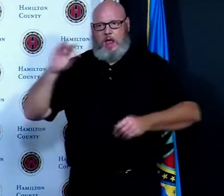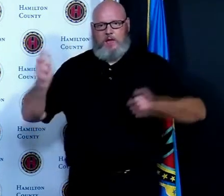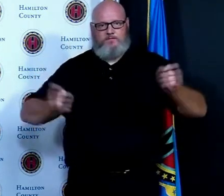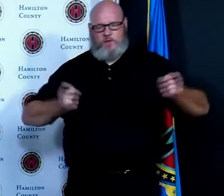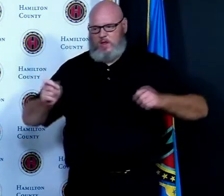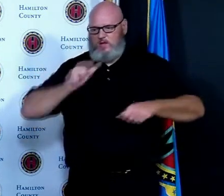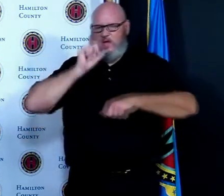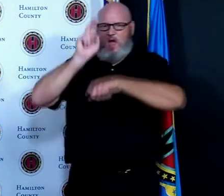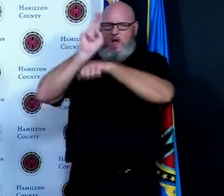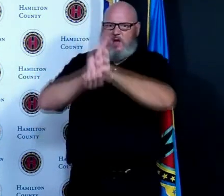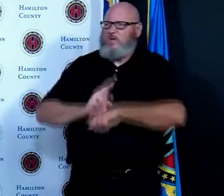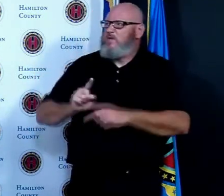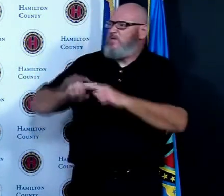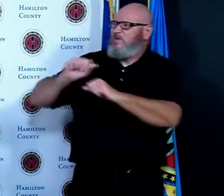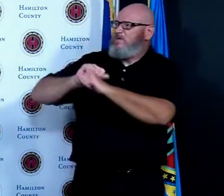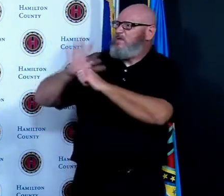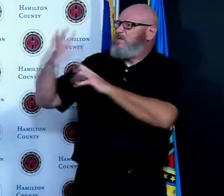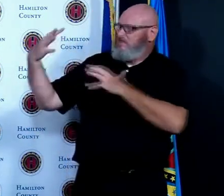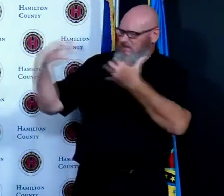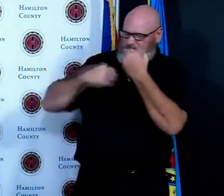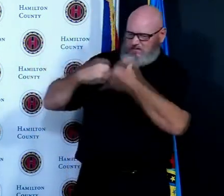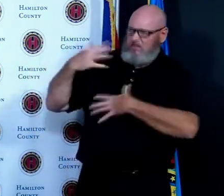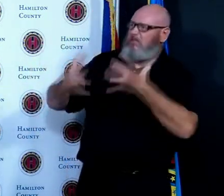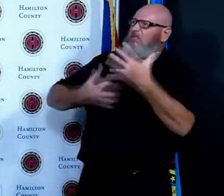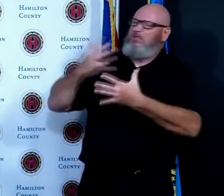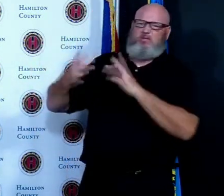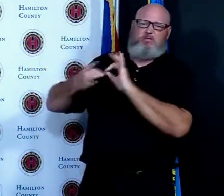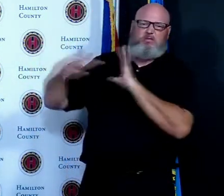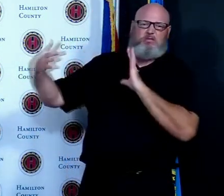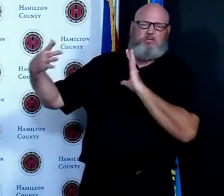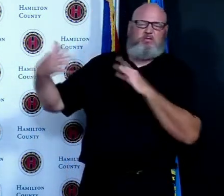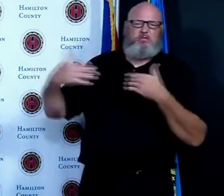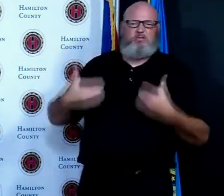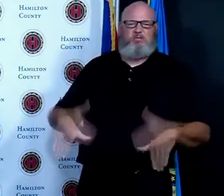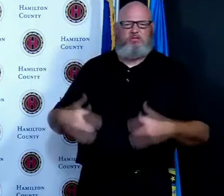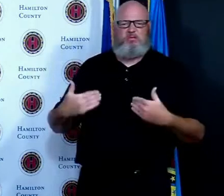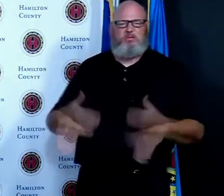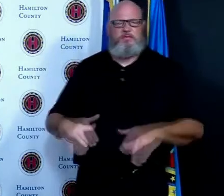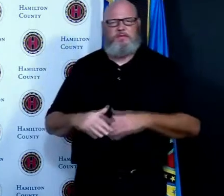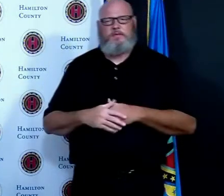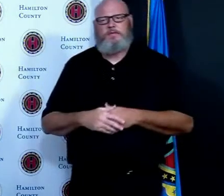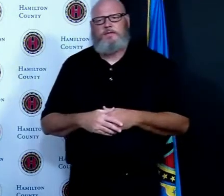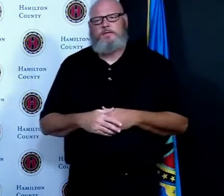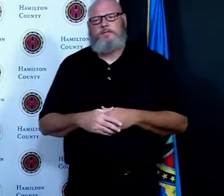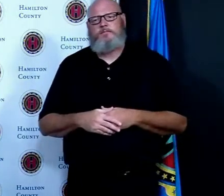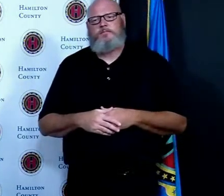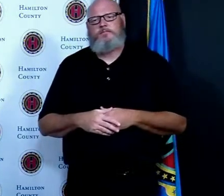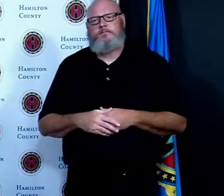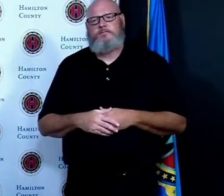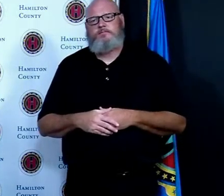so it is not only sort of the impact it has in causing death but there is some a small